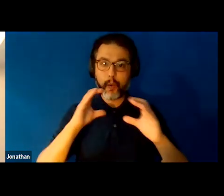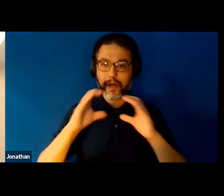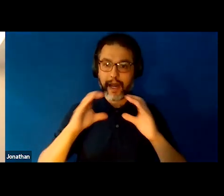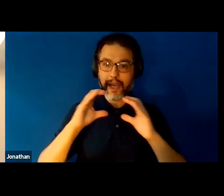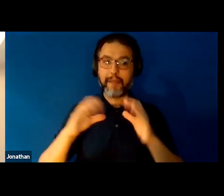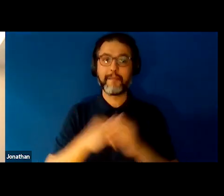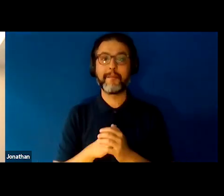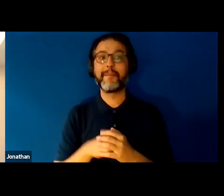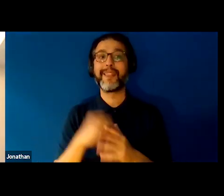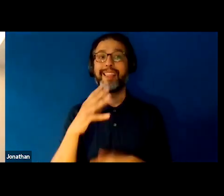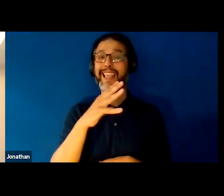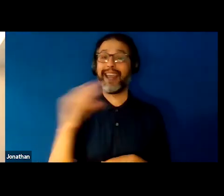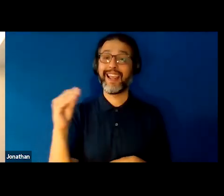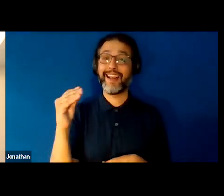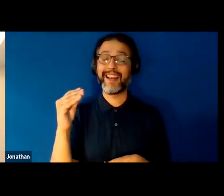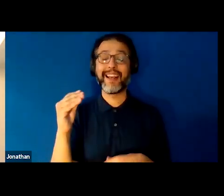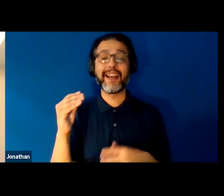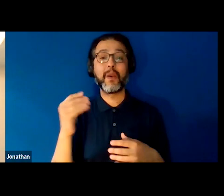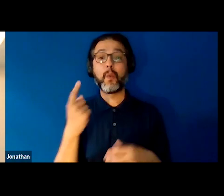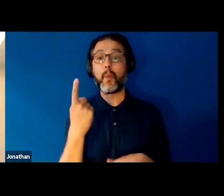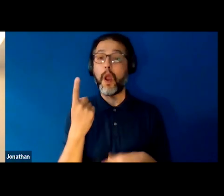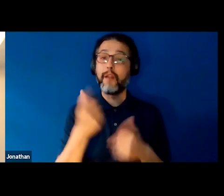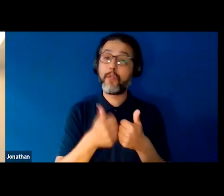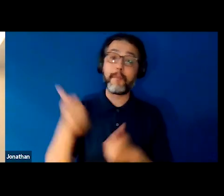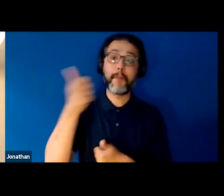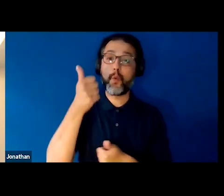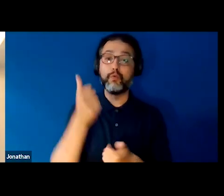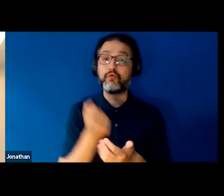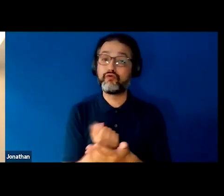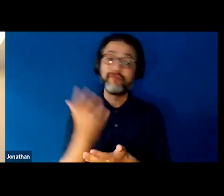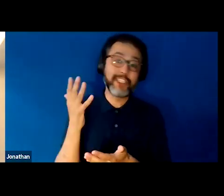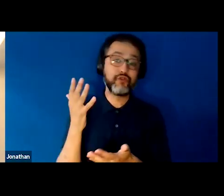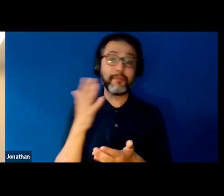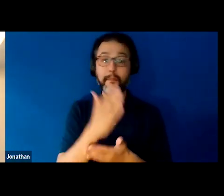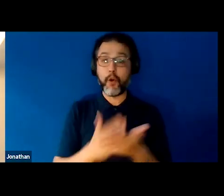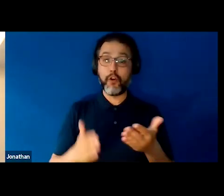I think one of the most rich, intangible aspects particularly of architecture is: How we begin